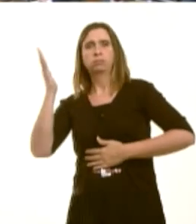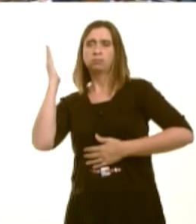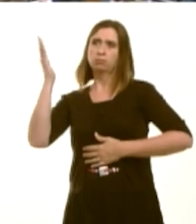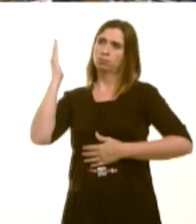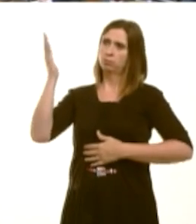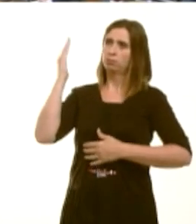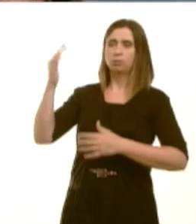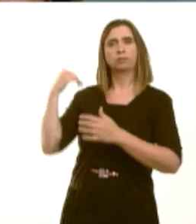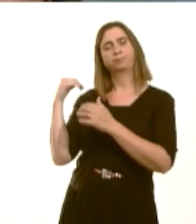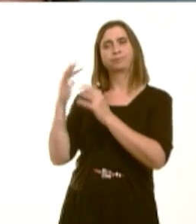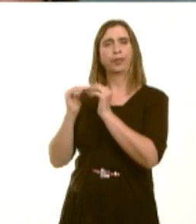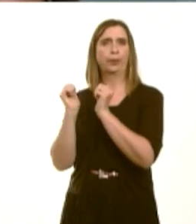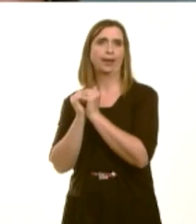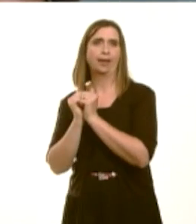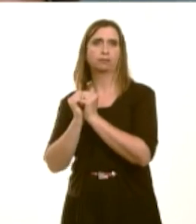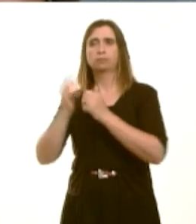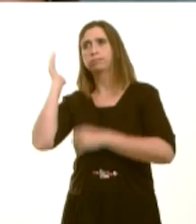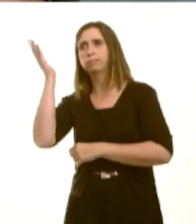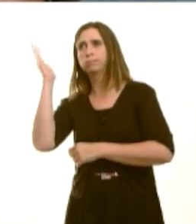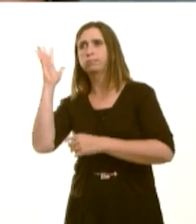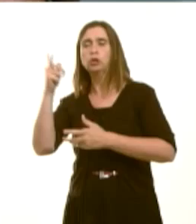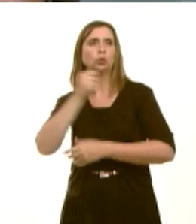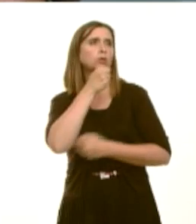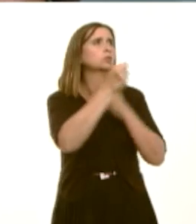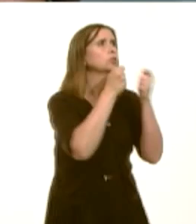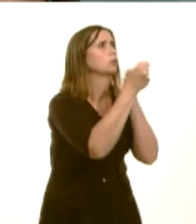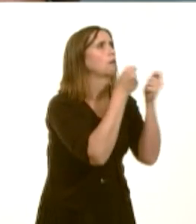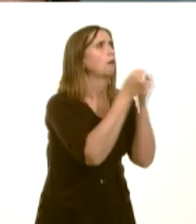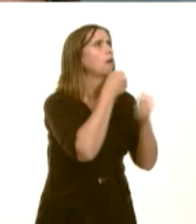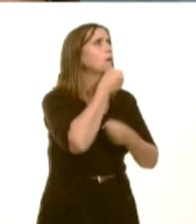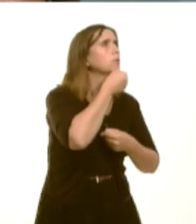in her press statements, First Minister. She is an individual who has been through a lot